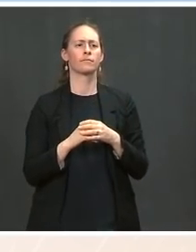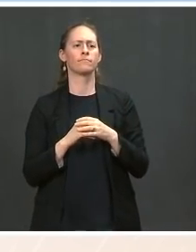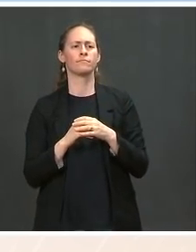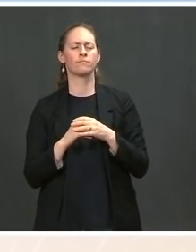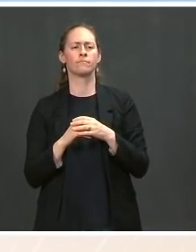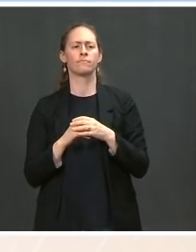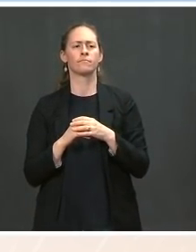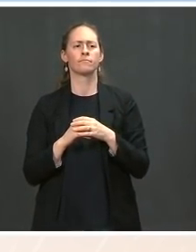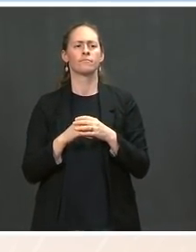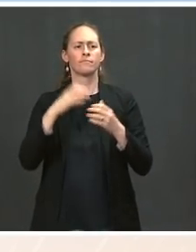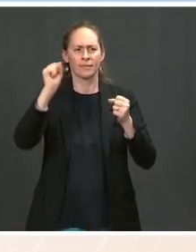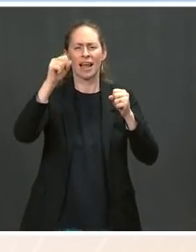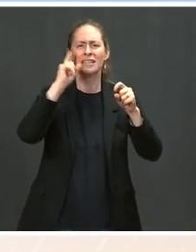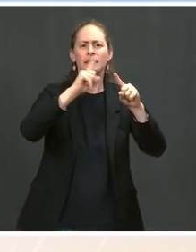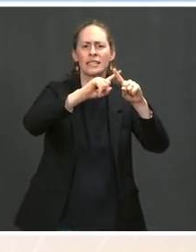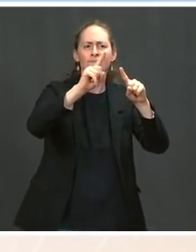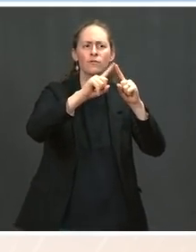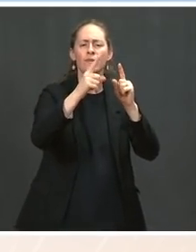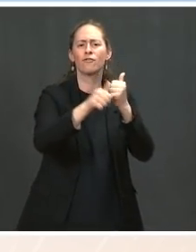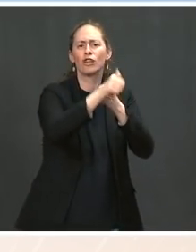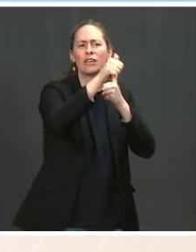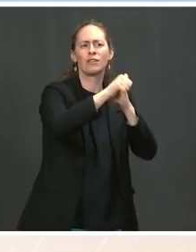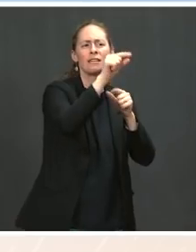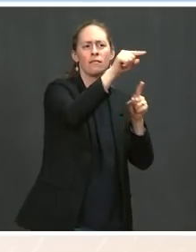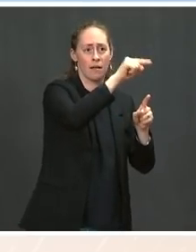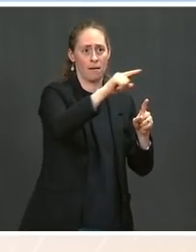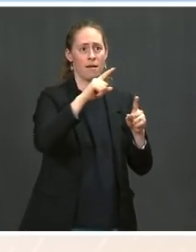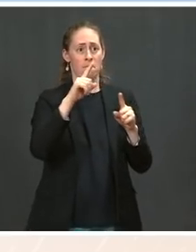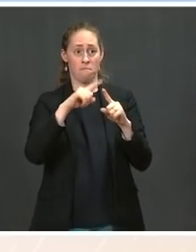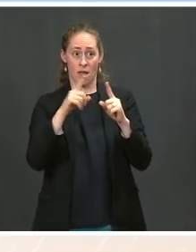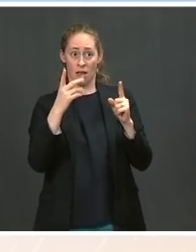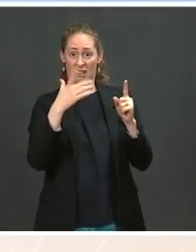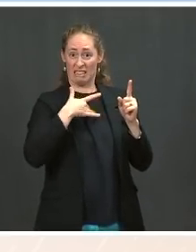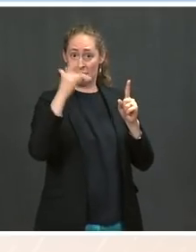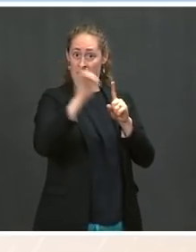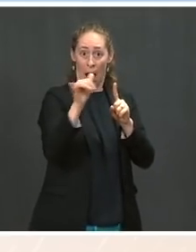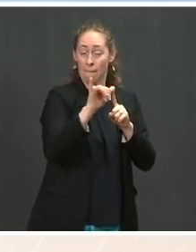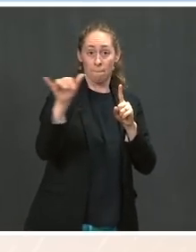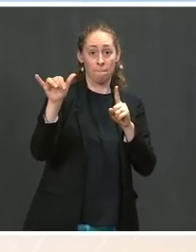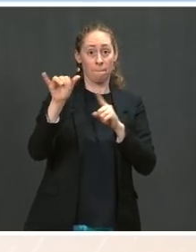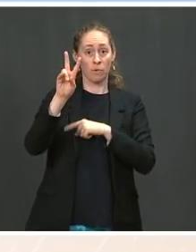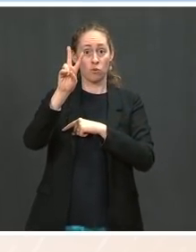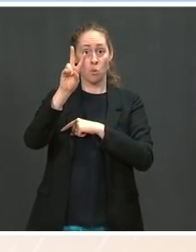We're not looking at the 2001 mindset. We can't look at things through the 2001 mindset;